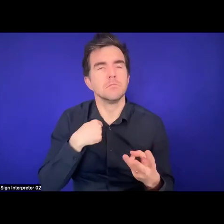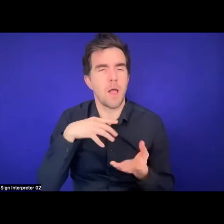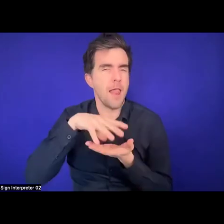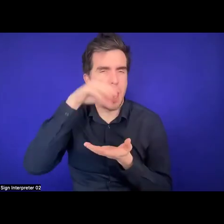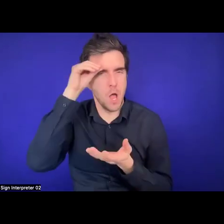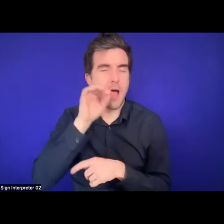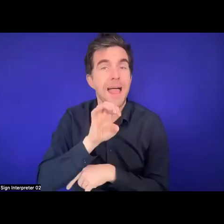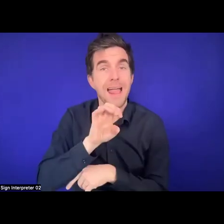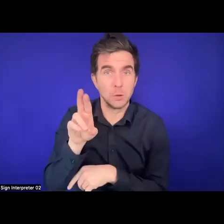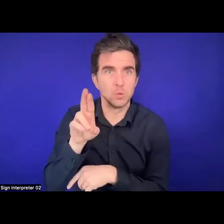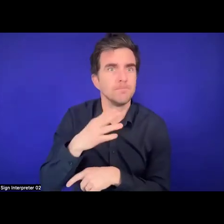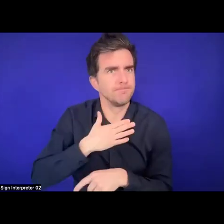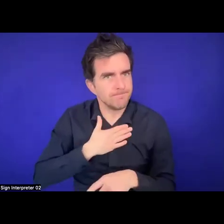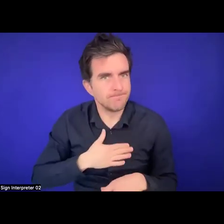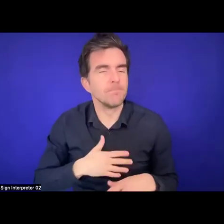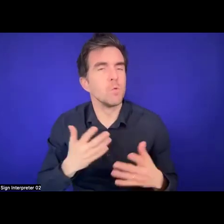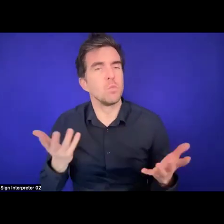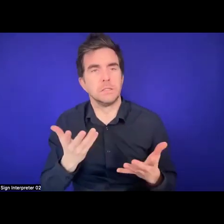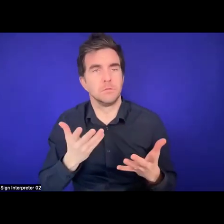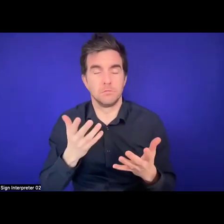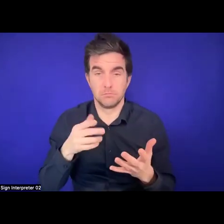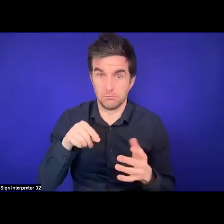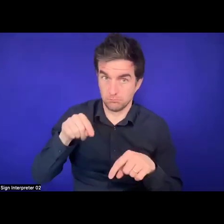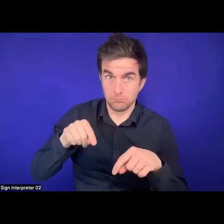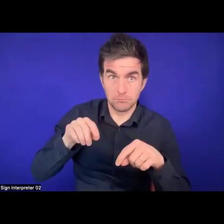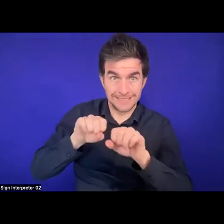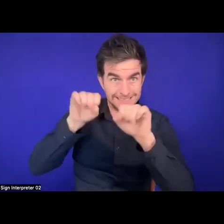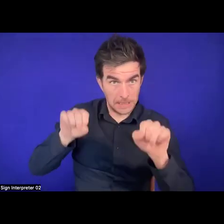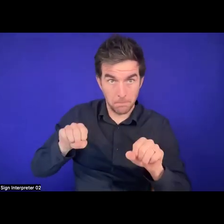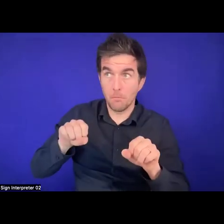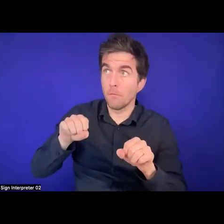applications has led to a highly structured process with very specific terminology.